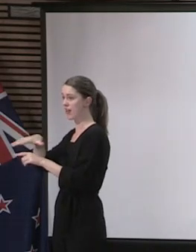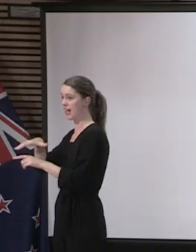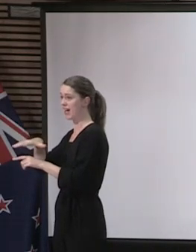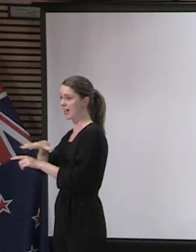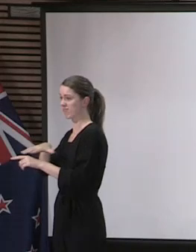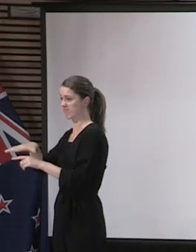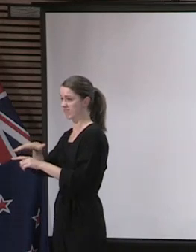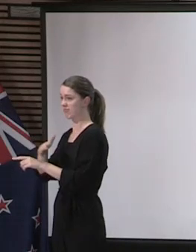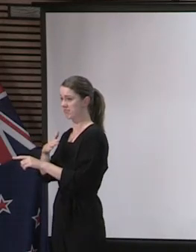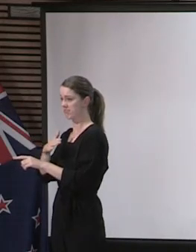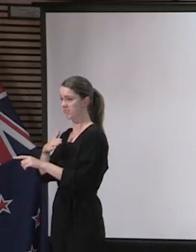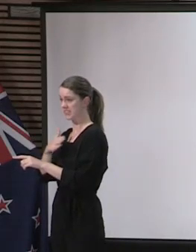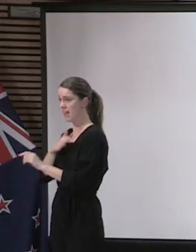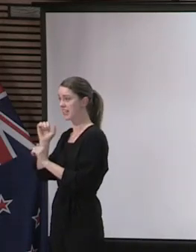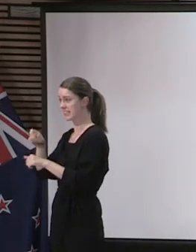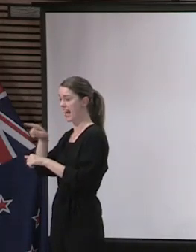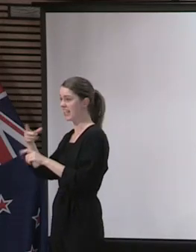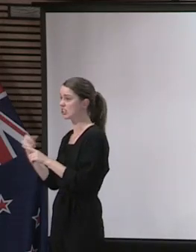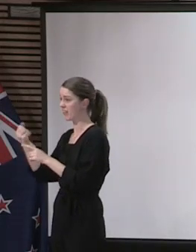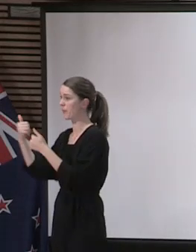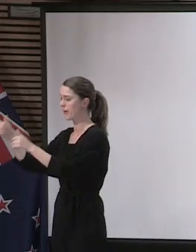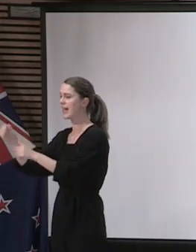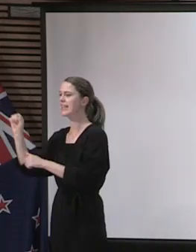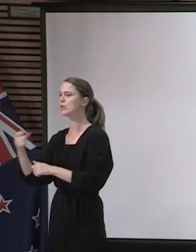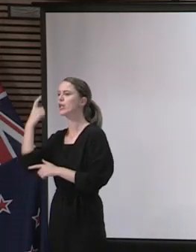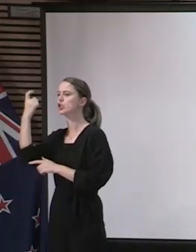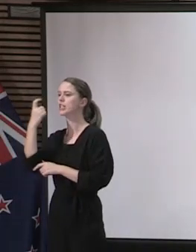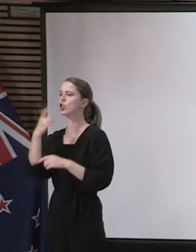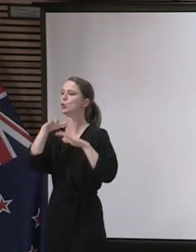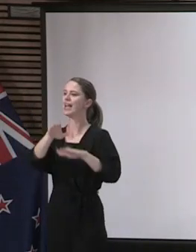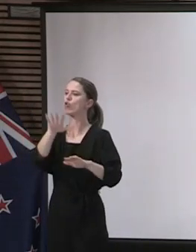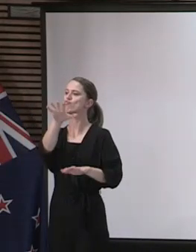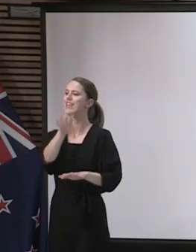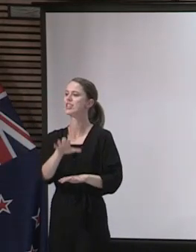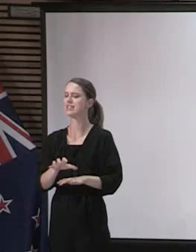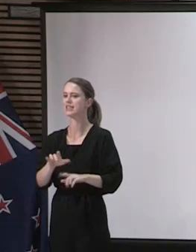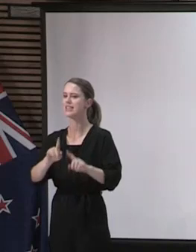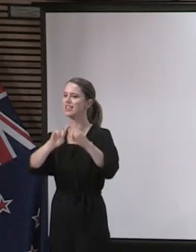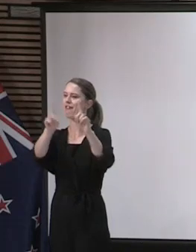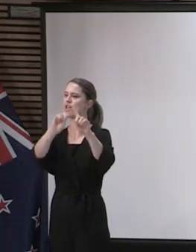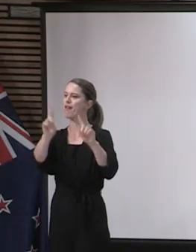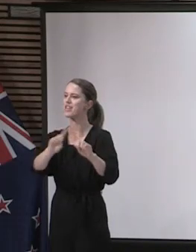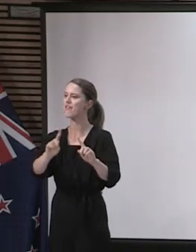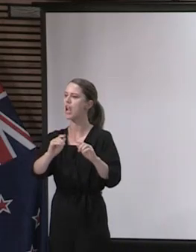PRIME MINISTER JACINDA ARDERN: One of the safer regions but is very much on board with our goal to eliminate Covid-19.